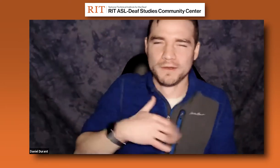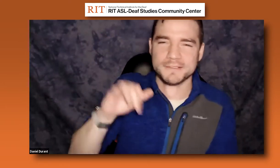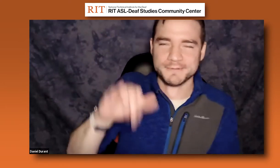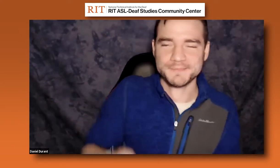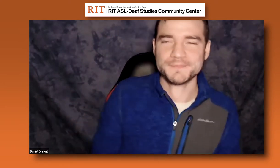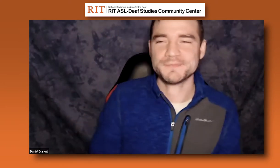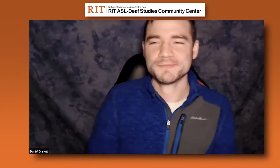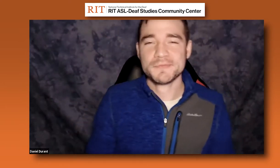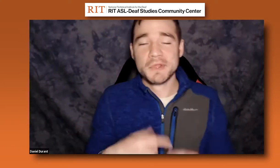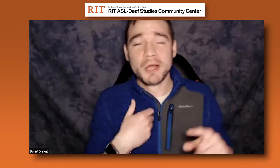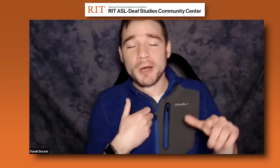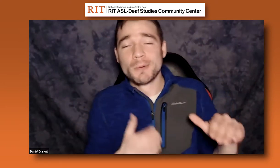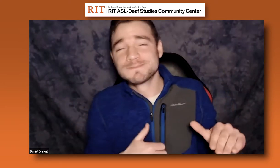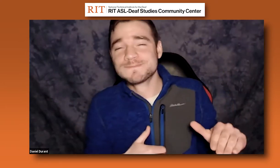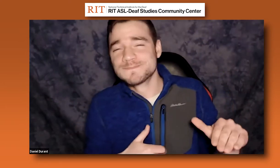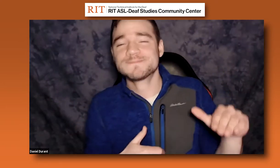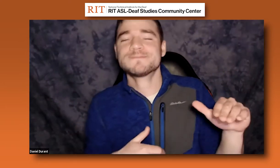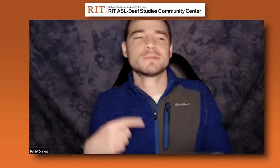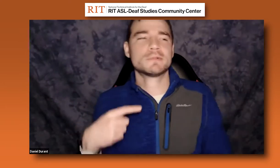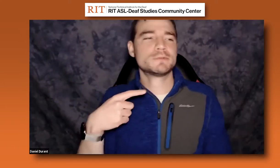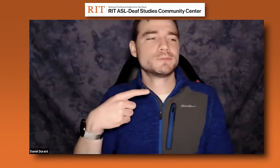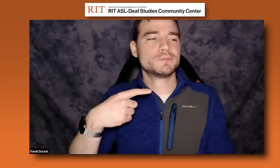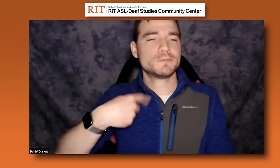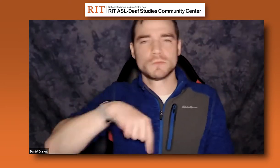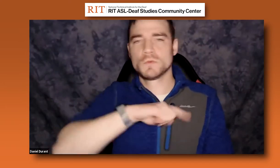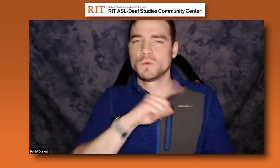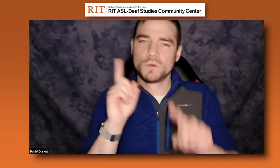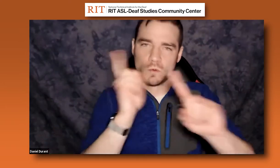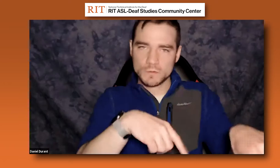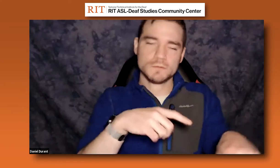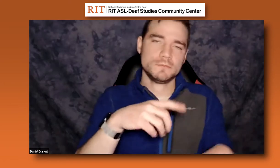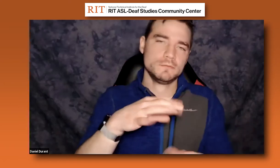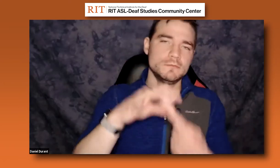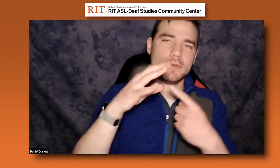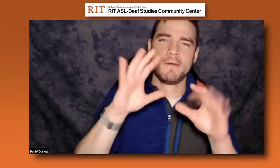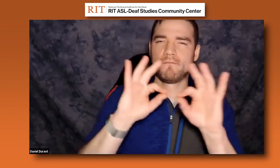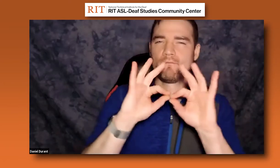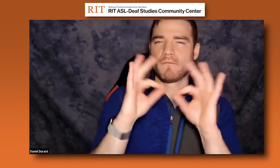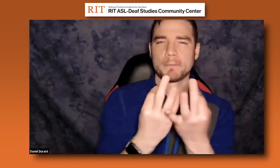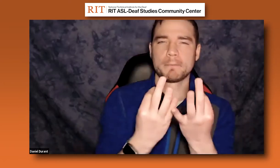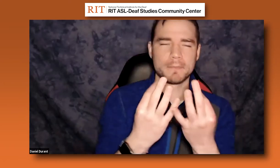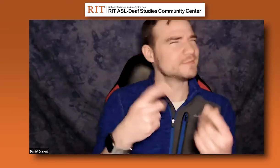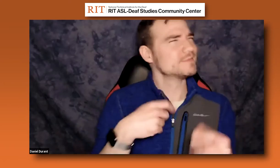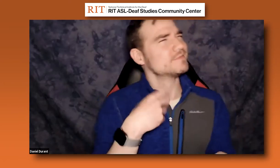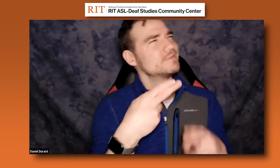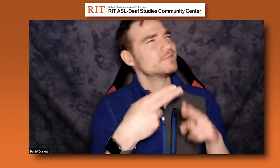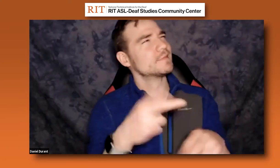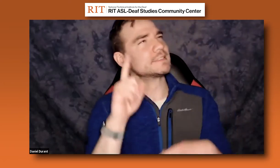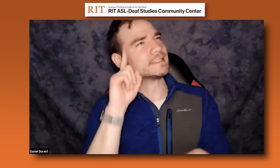and I so enjoyed watching those. As I grew up, we would go to specially--I forget what